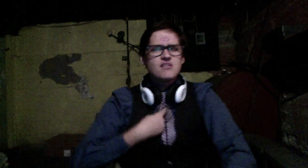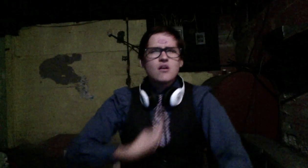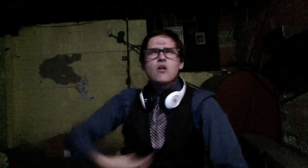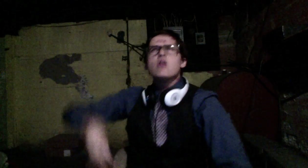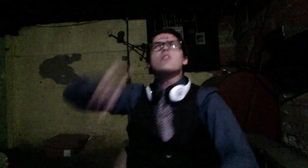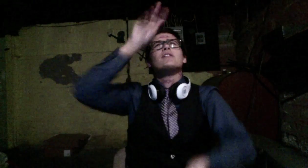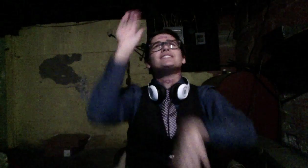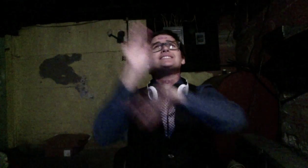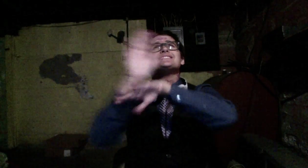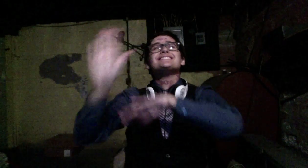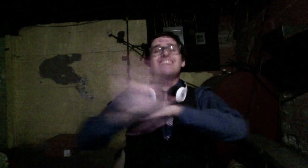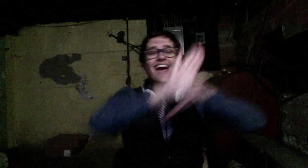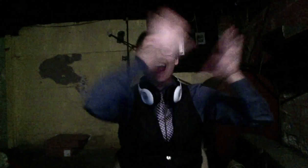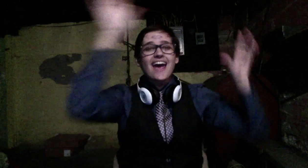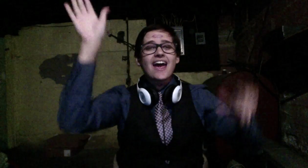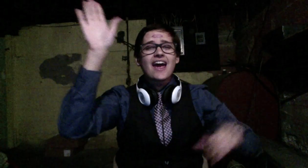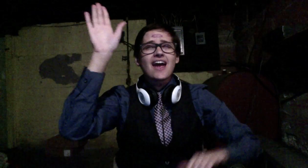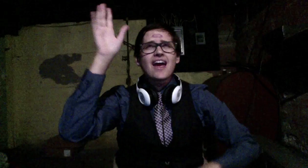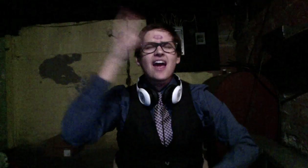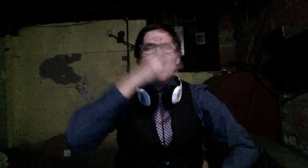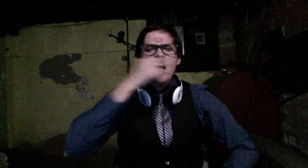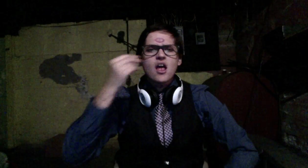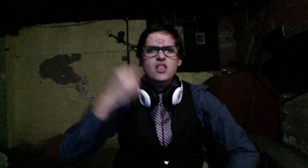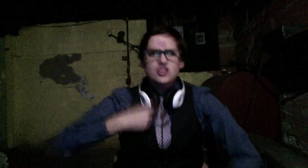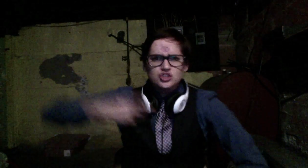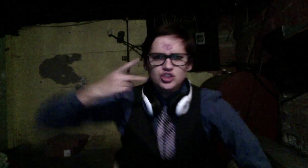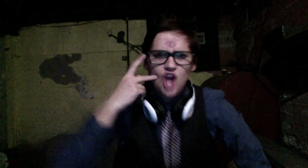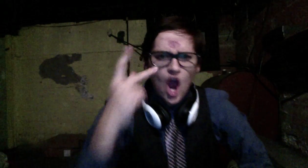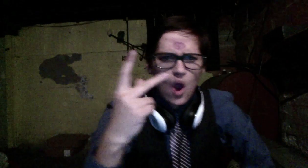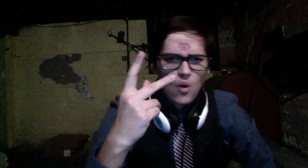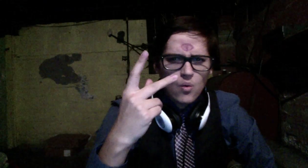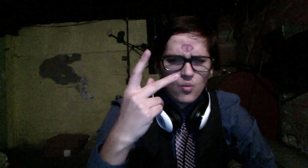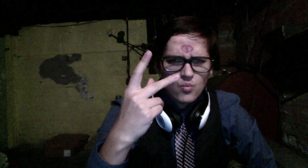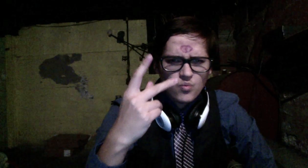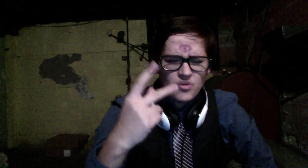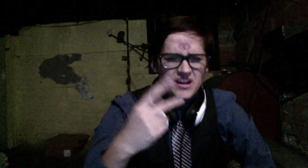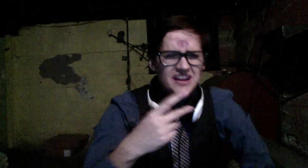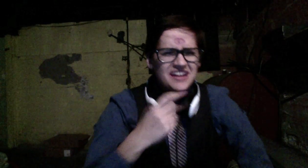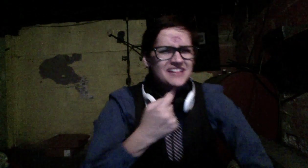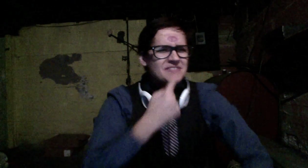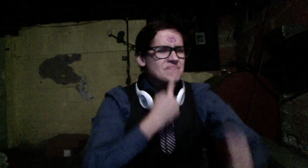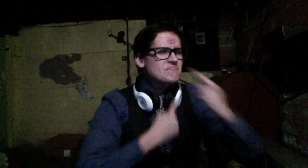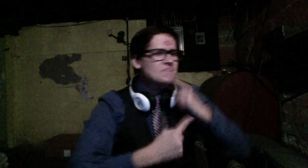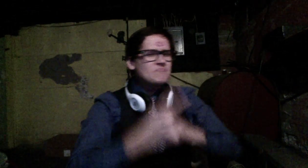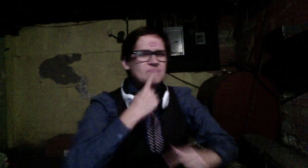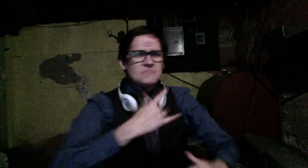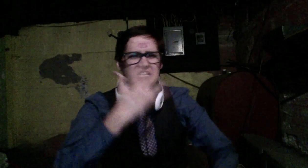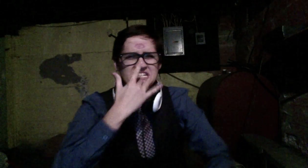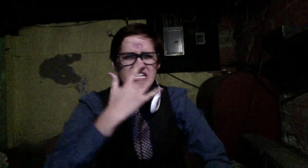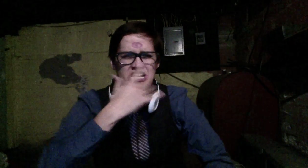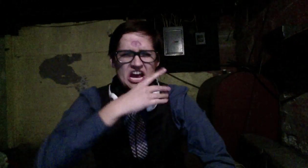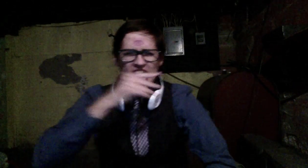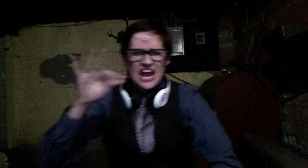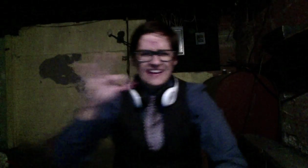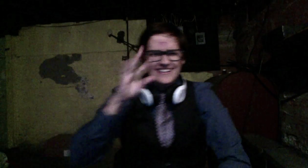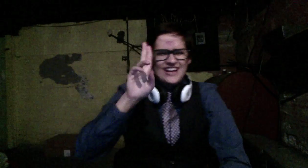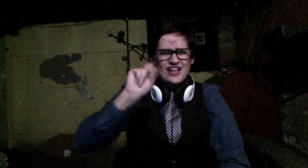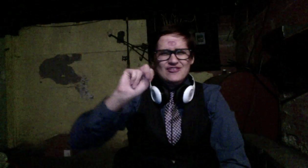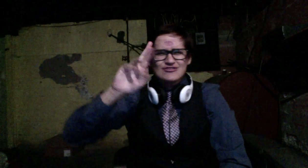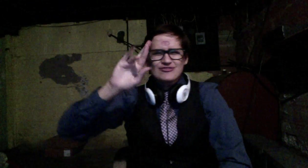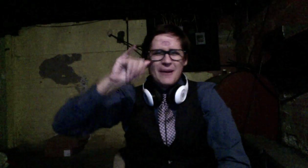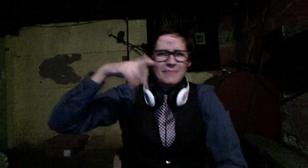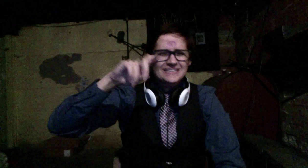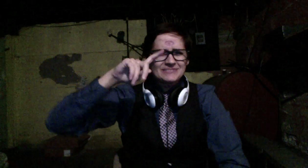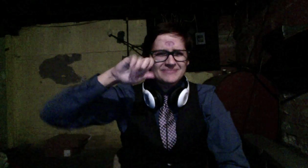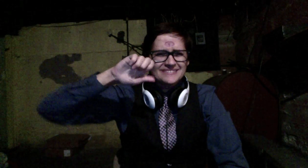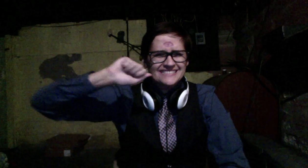I LOOK-UP NIGHT SKY AND I SAW BITTER TASTE OF U-N-R-I-P-E-D P-E-A-C-H-E-S